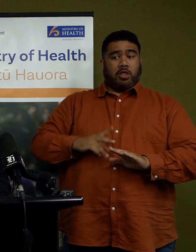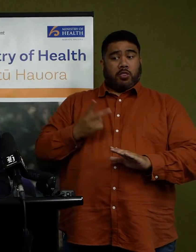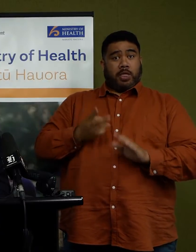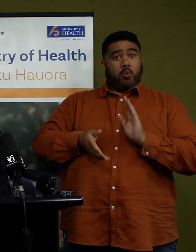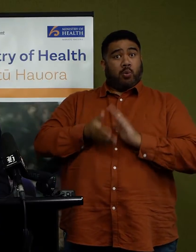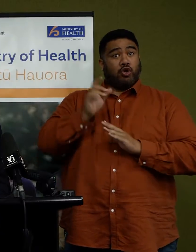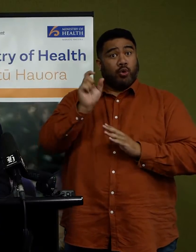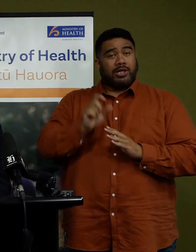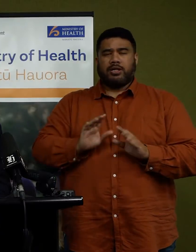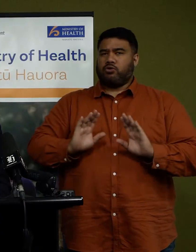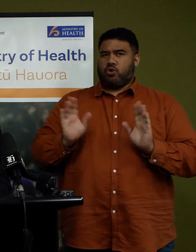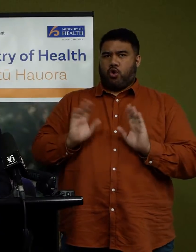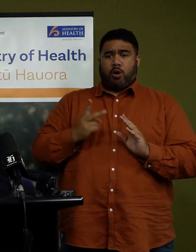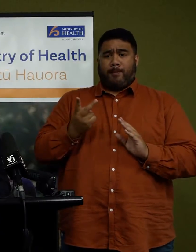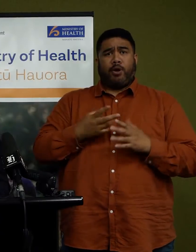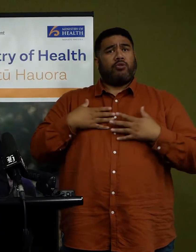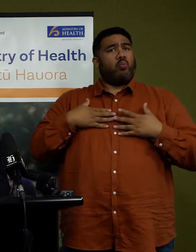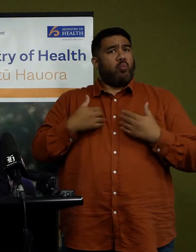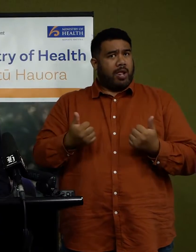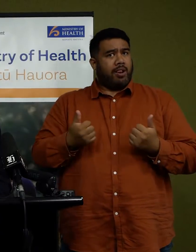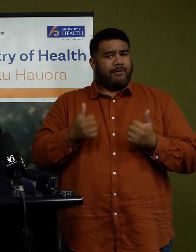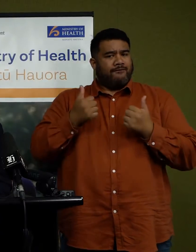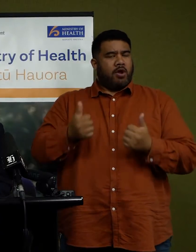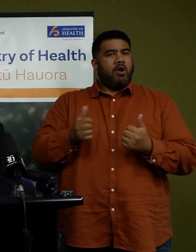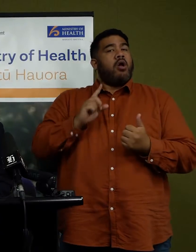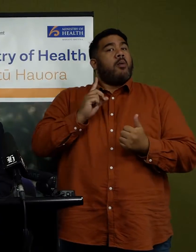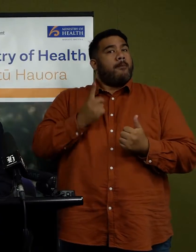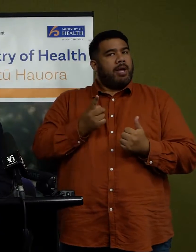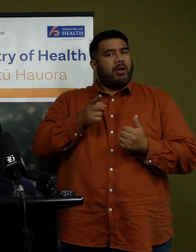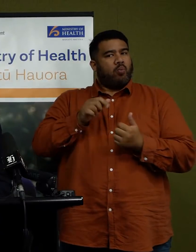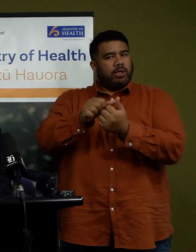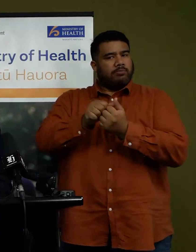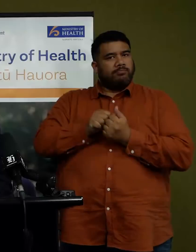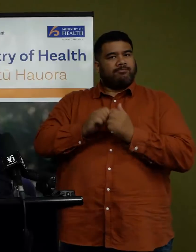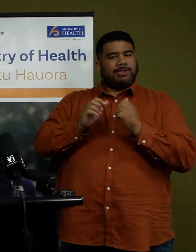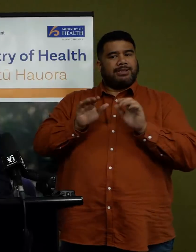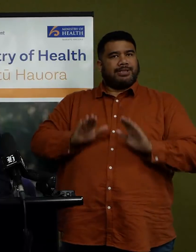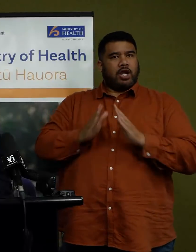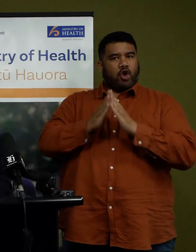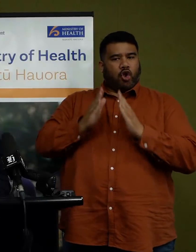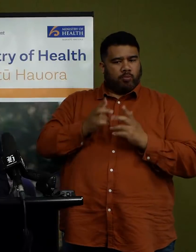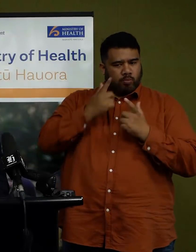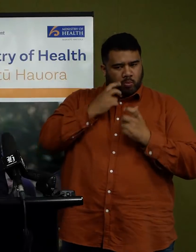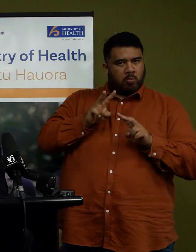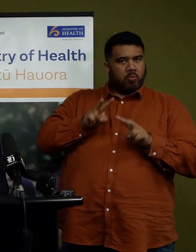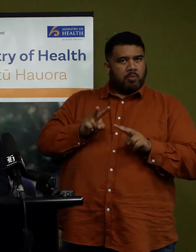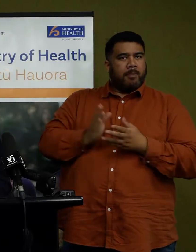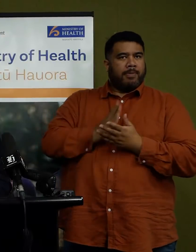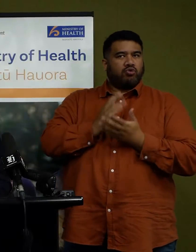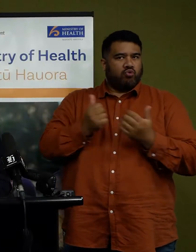They are both well. And they are both being monitored. The ministries of education and health